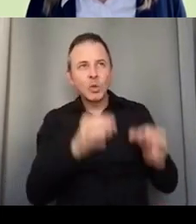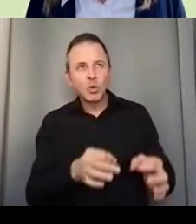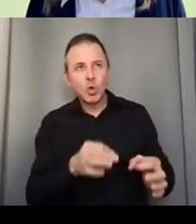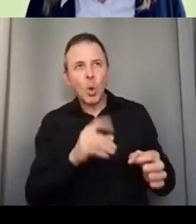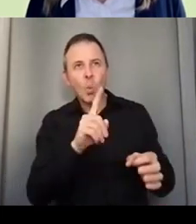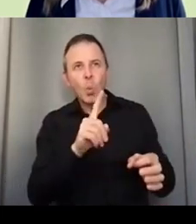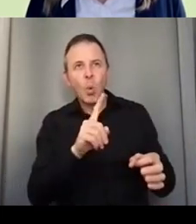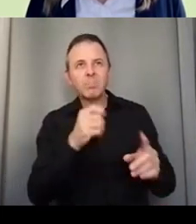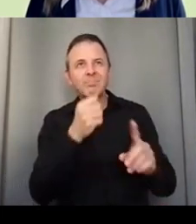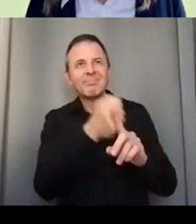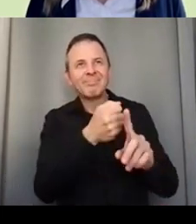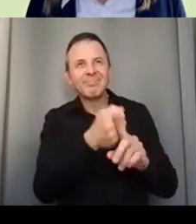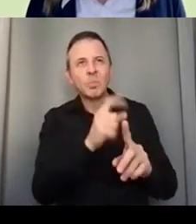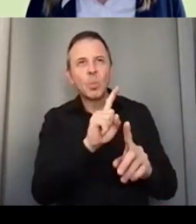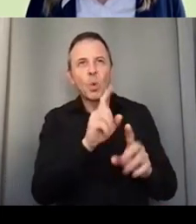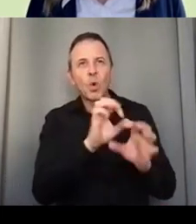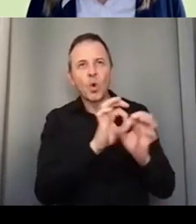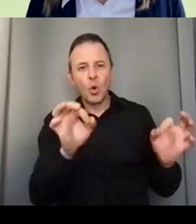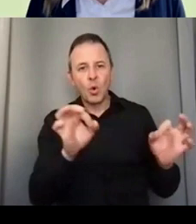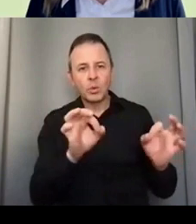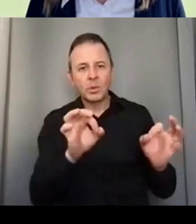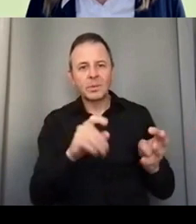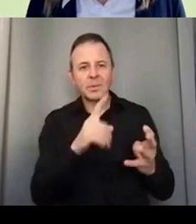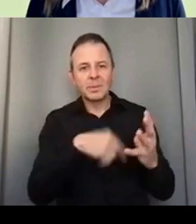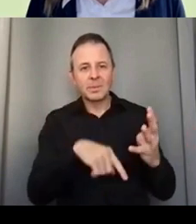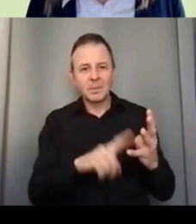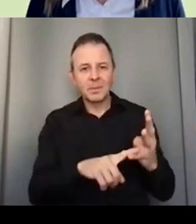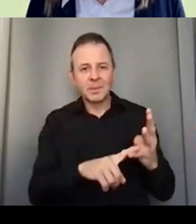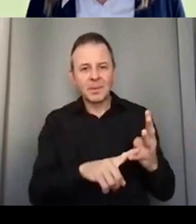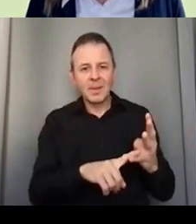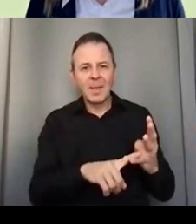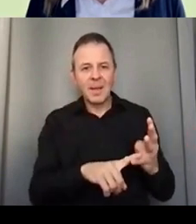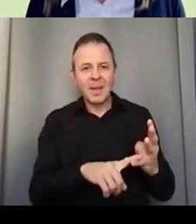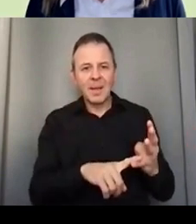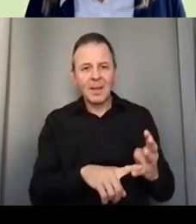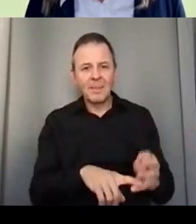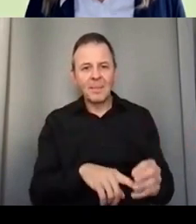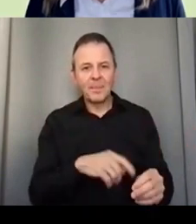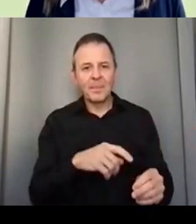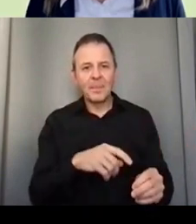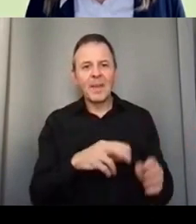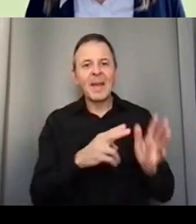focused on the problem and prevents you from creating a solution so NDS fatigue